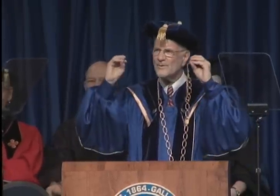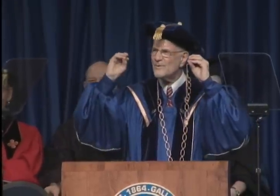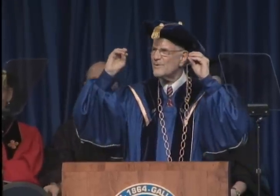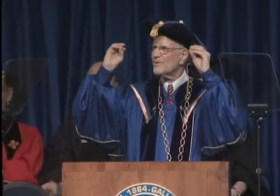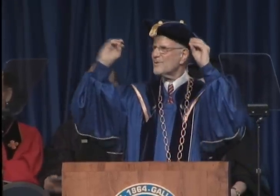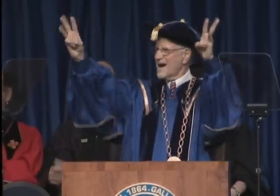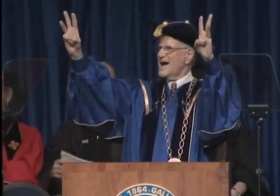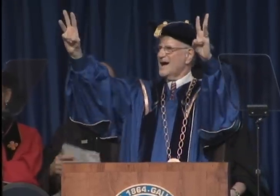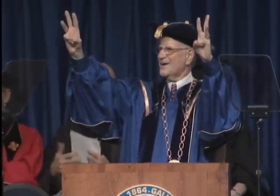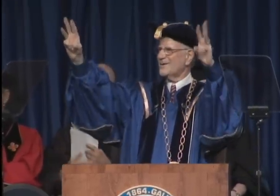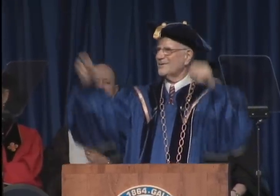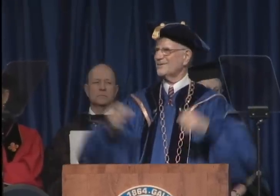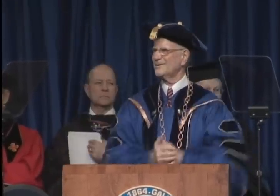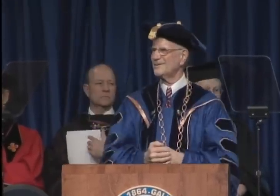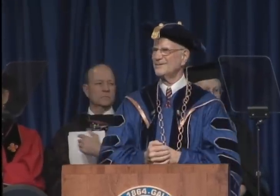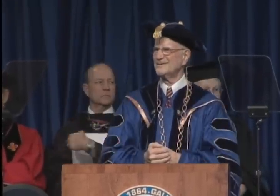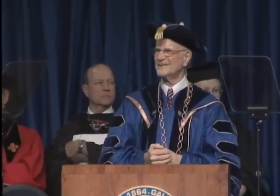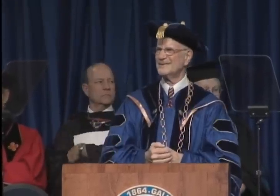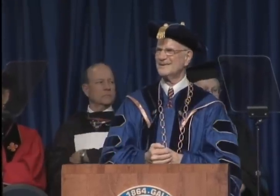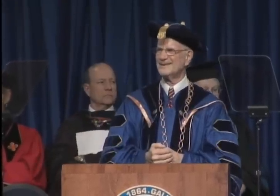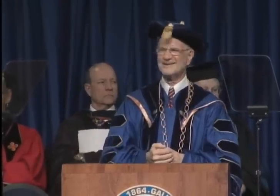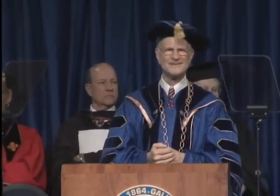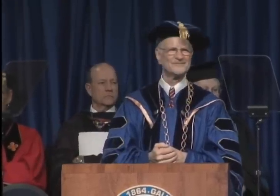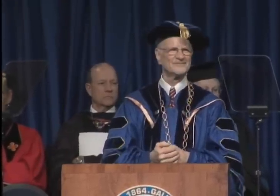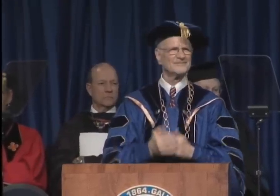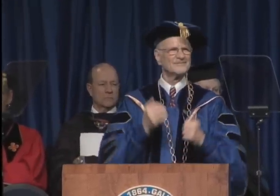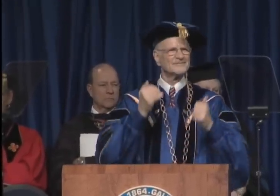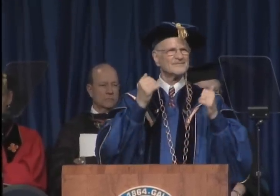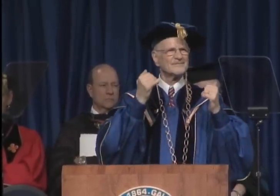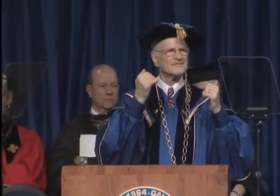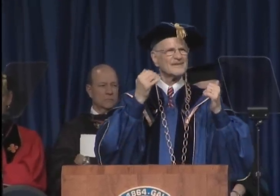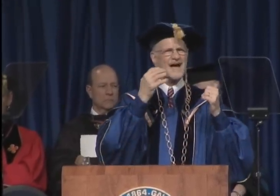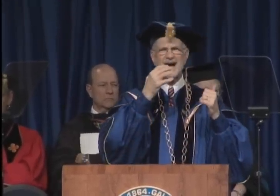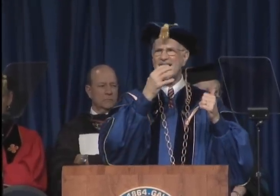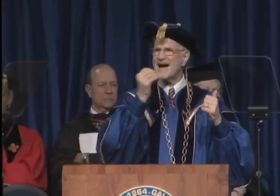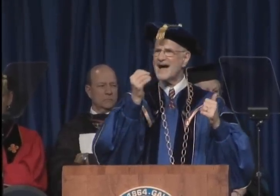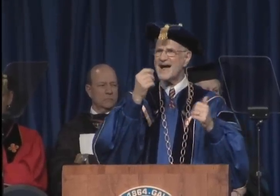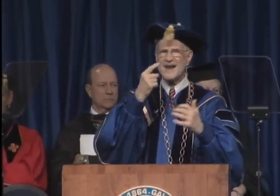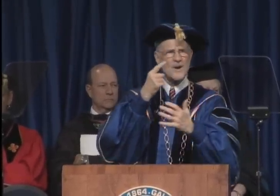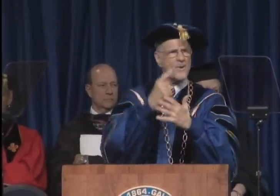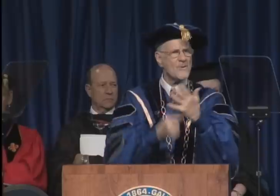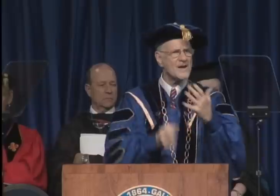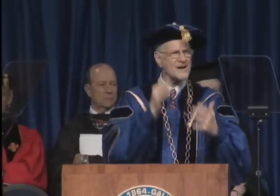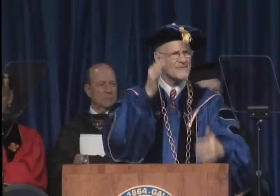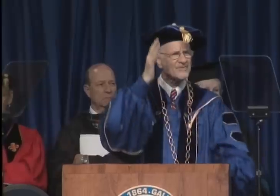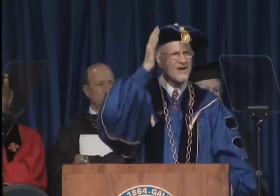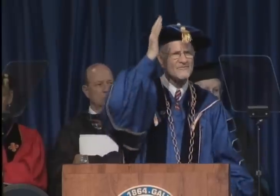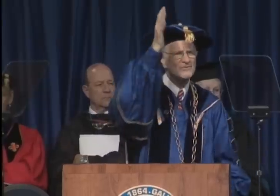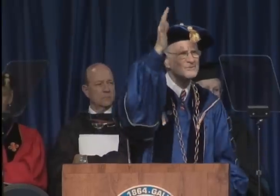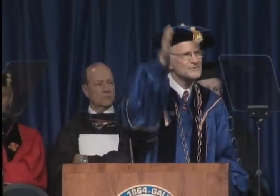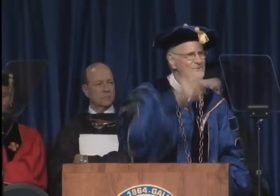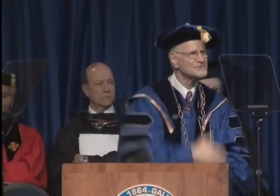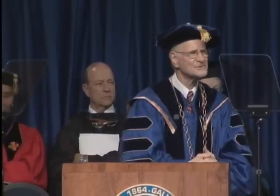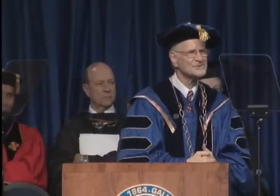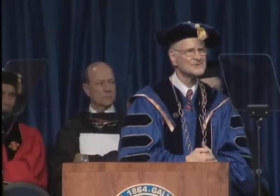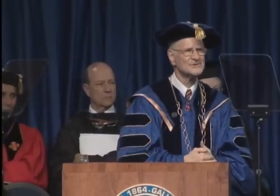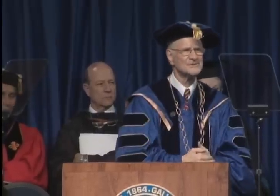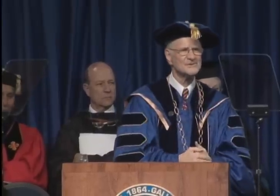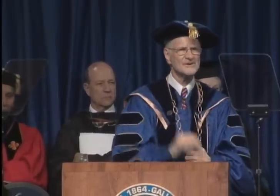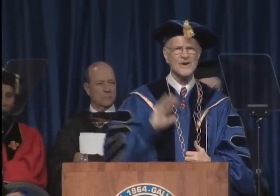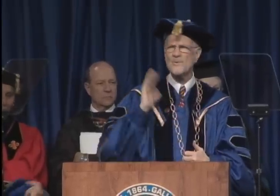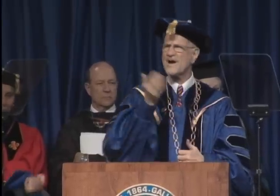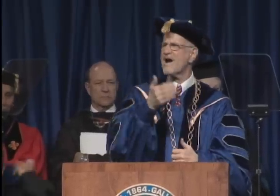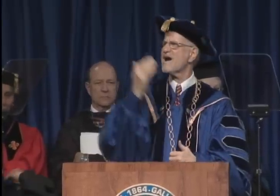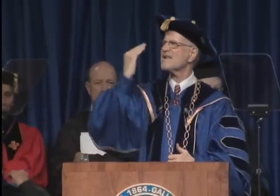Wow. And what of the future?